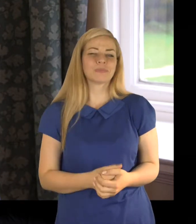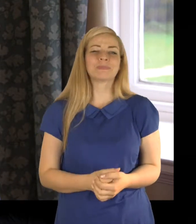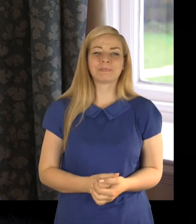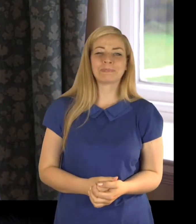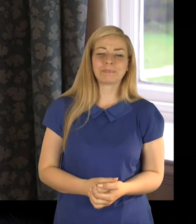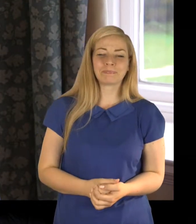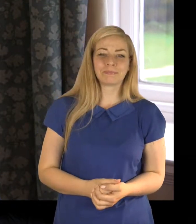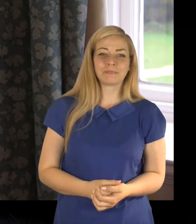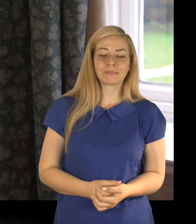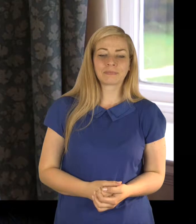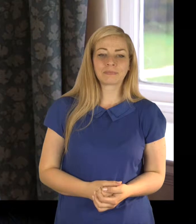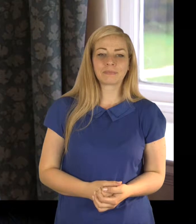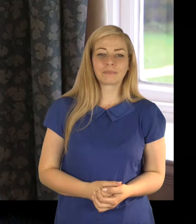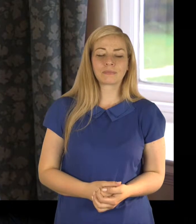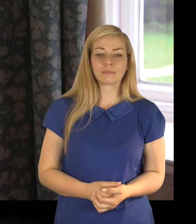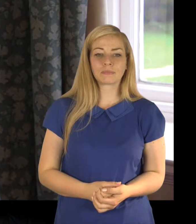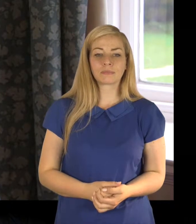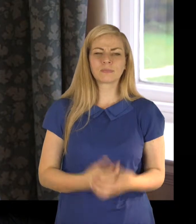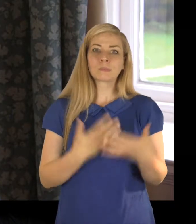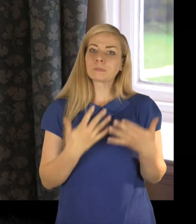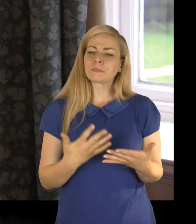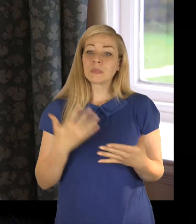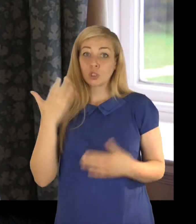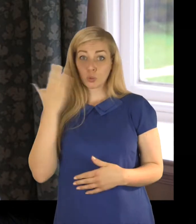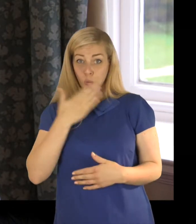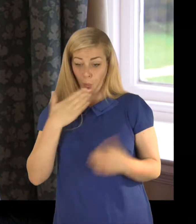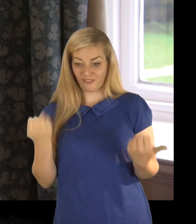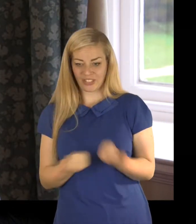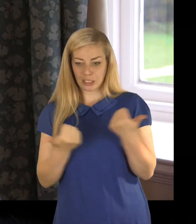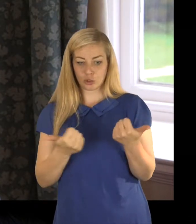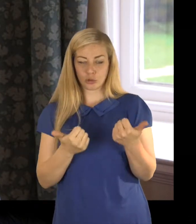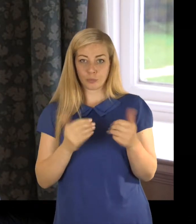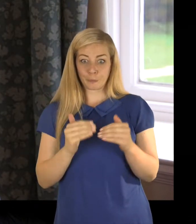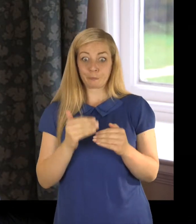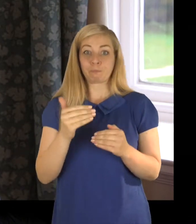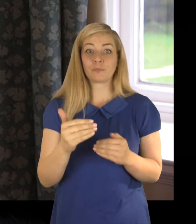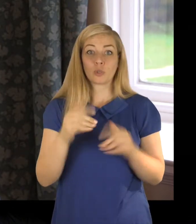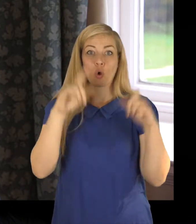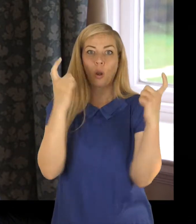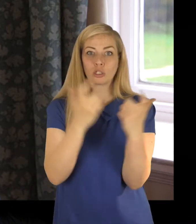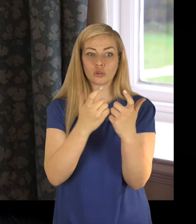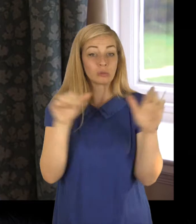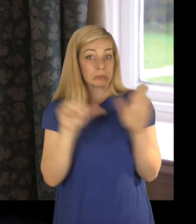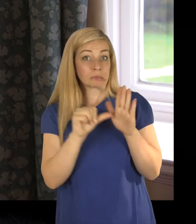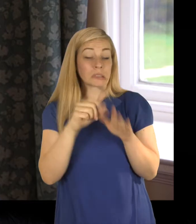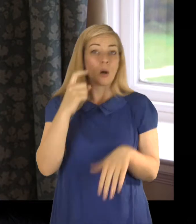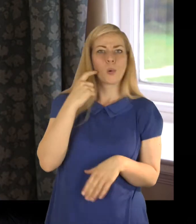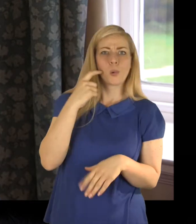Interviewer: What was it like changing from school to college? Was it difficult? Daniel: Yes, difficult. Interviewer: Or was it easy? Daniel: A little bit difficult.